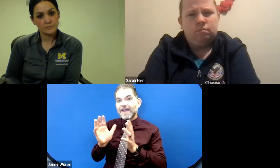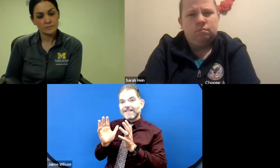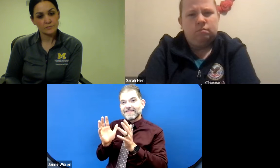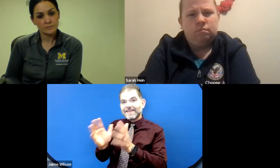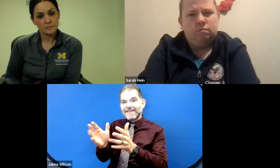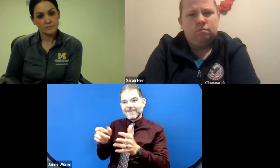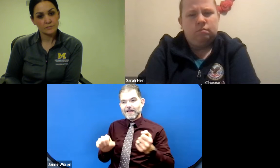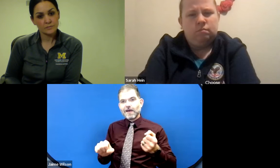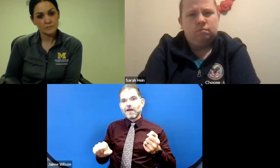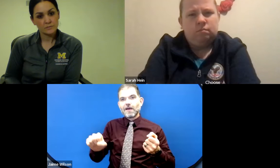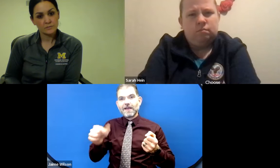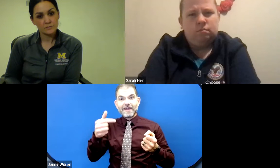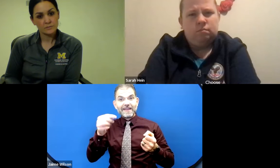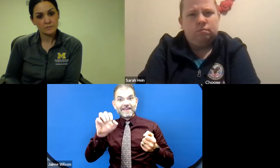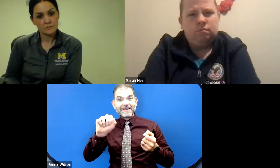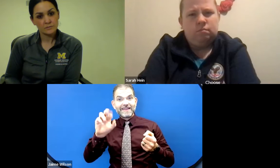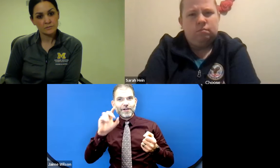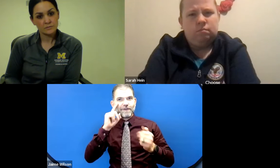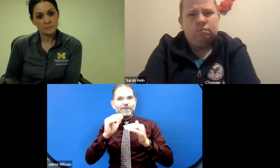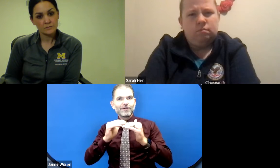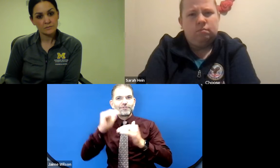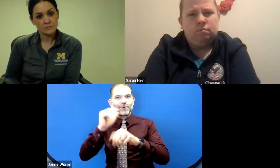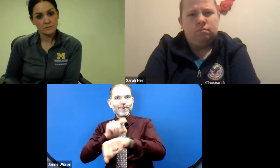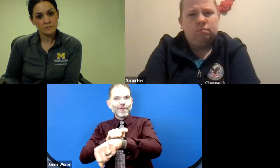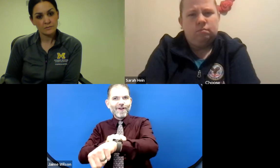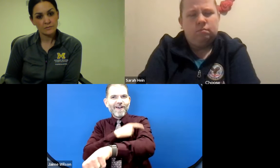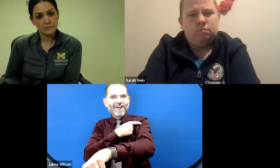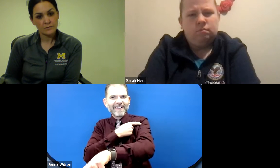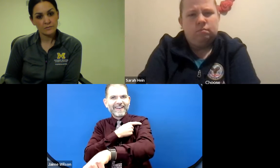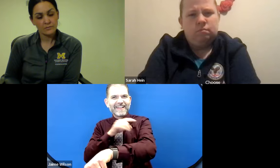ASL Interpreter: so an older person ASL Interpreter: might leave